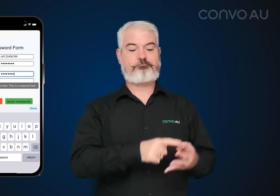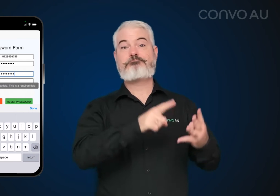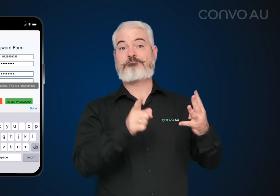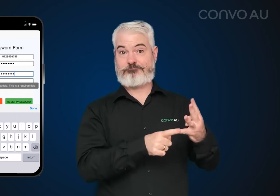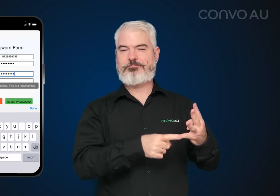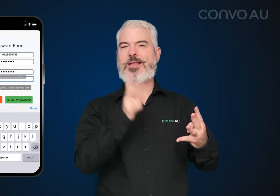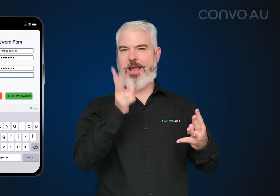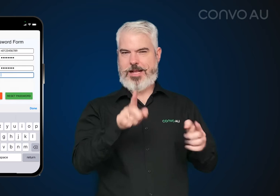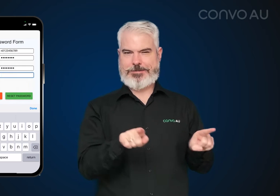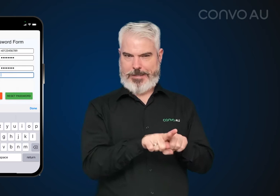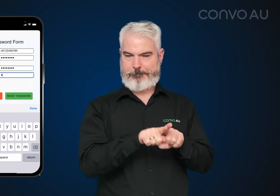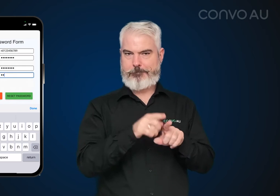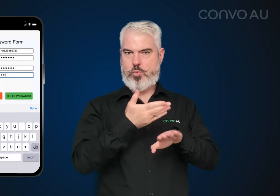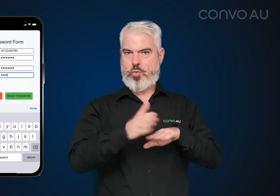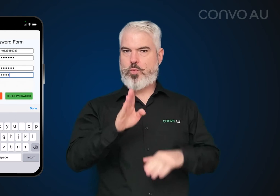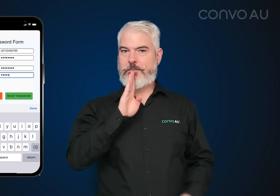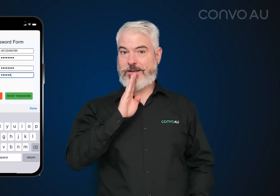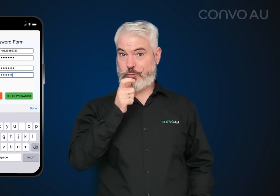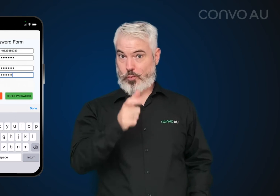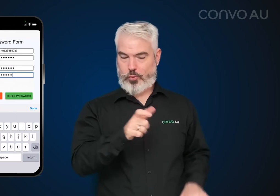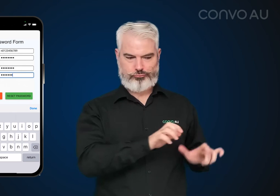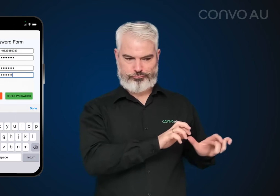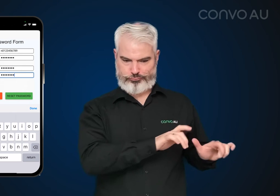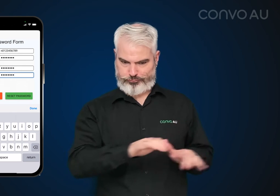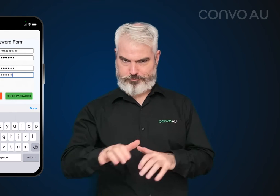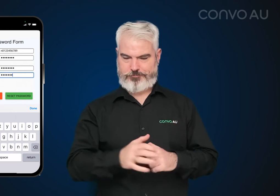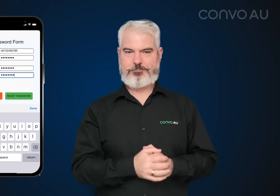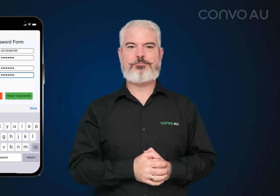Enter the same password again